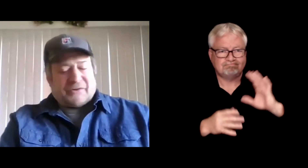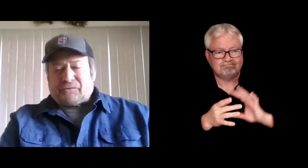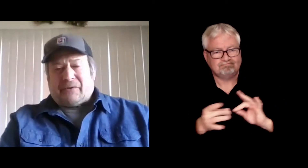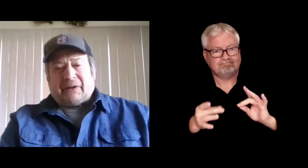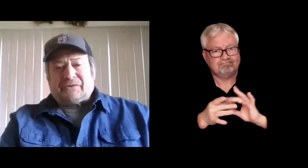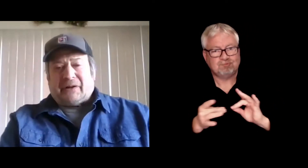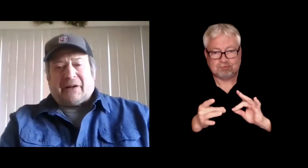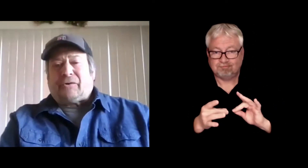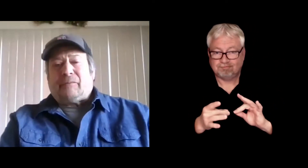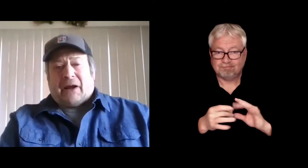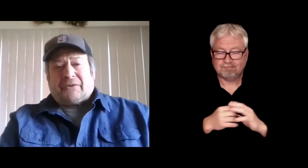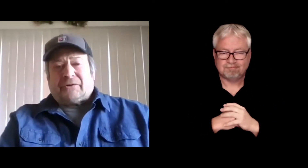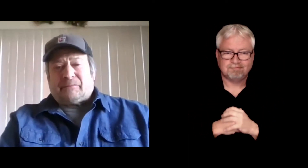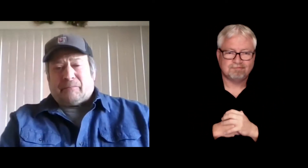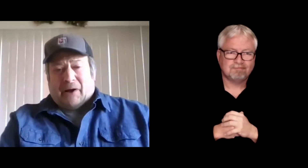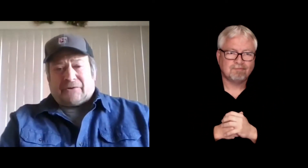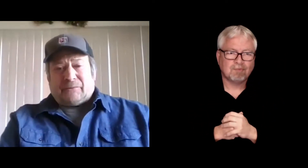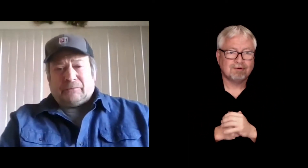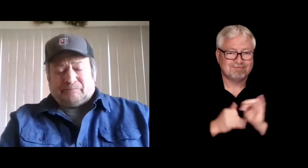These were things I never imagined to be possible.